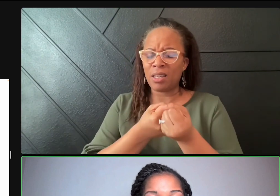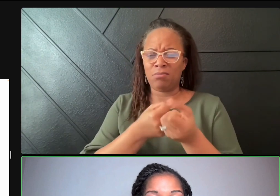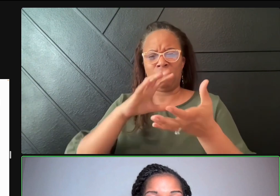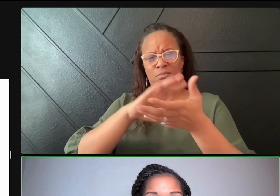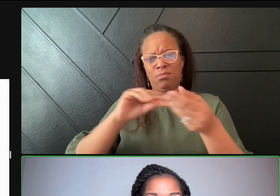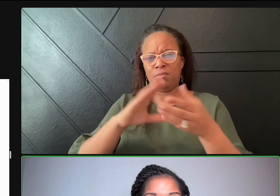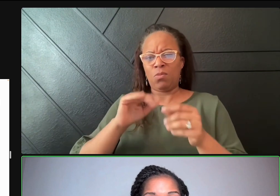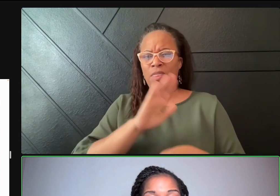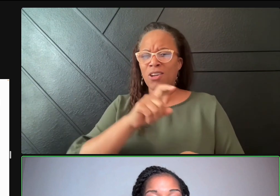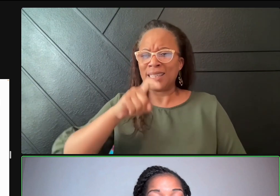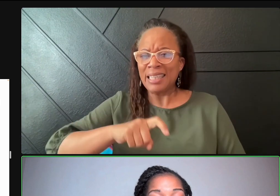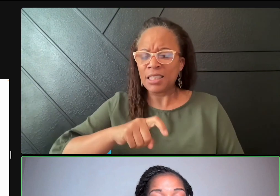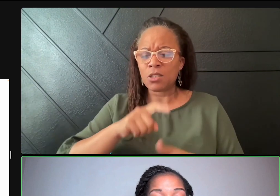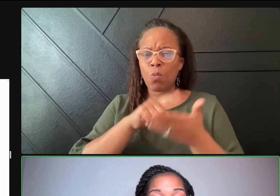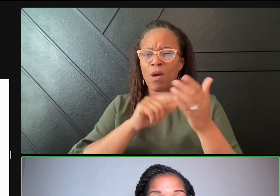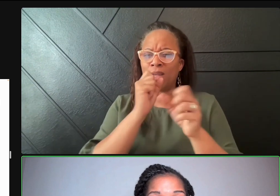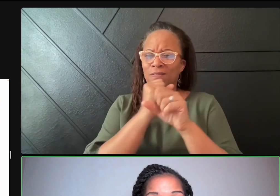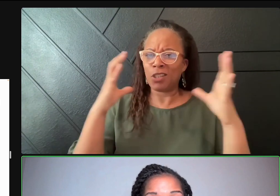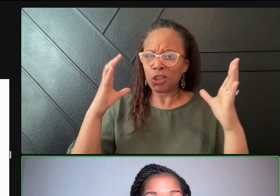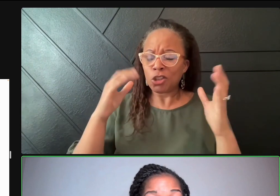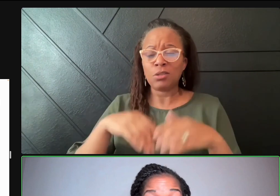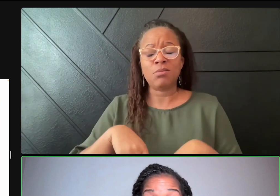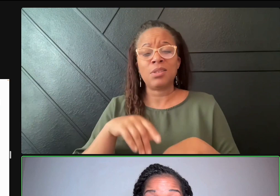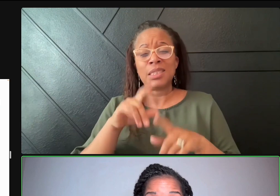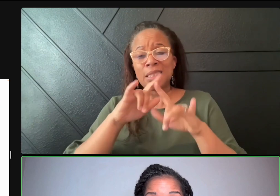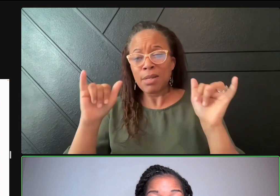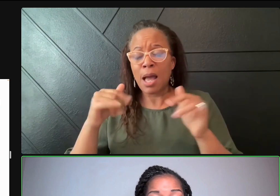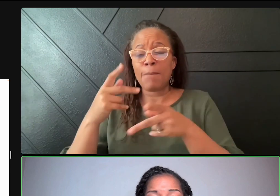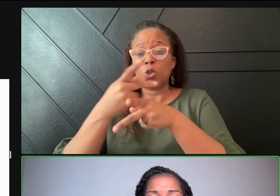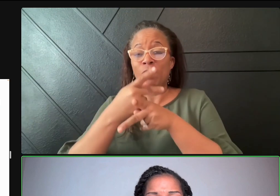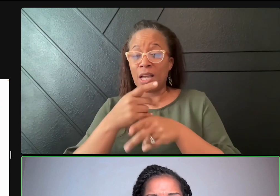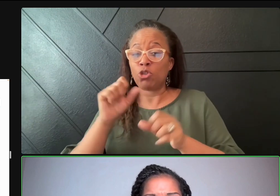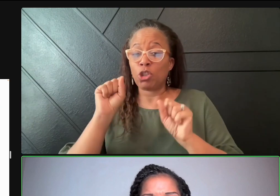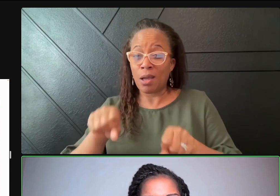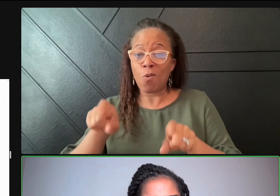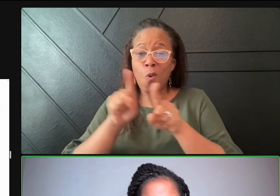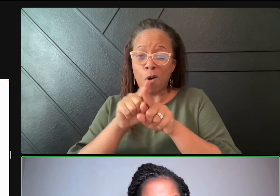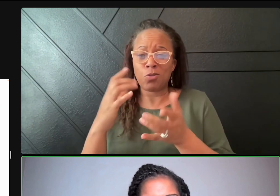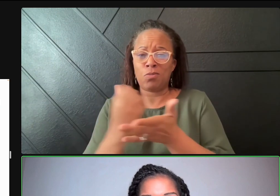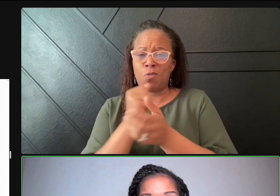During that discussion, we will talk about the students. Let the students share what they need,